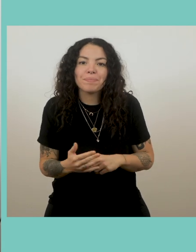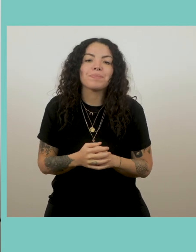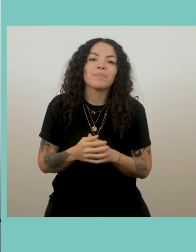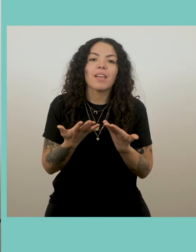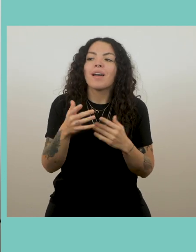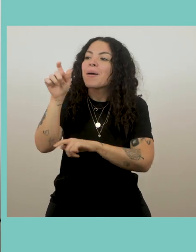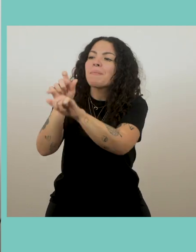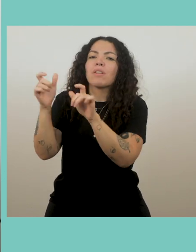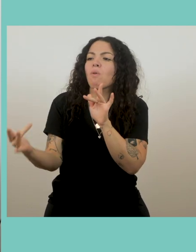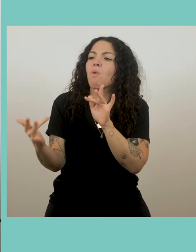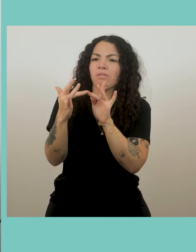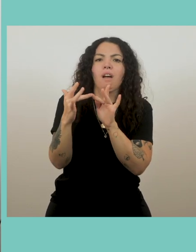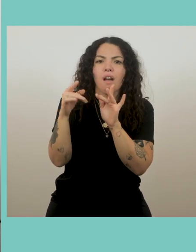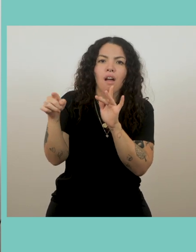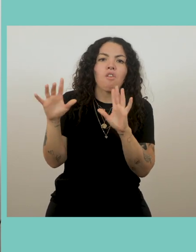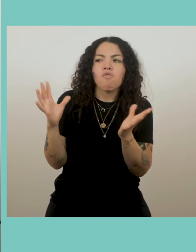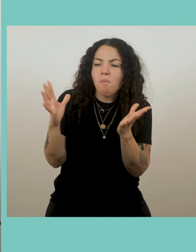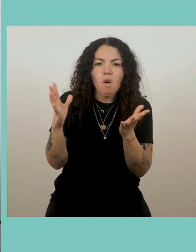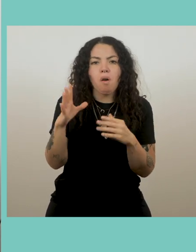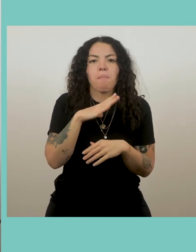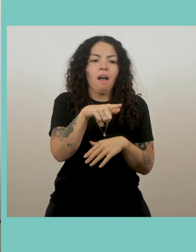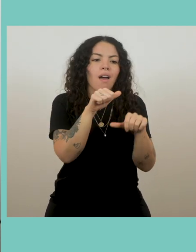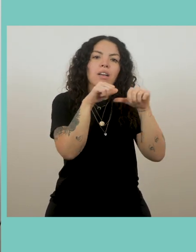us already follow us on the work we do on social networks.